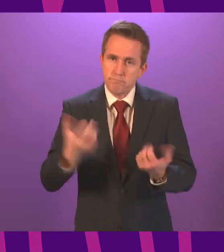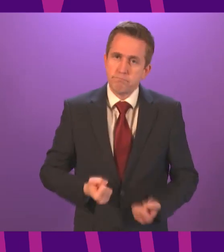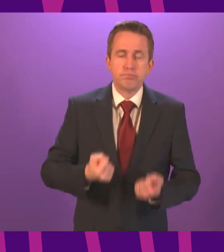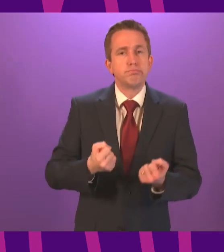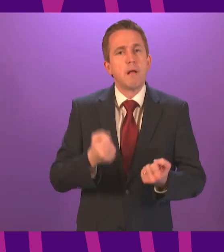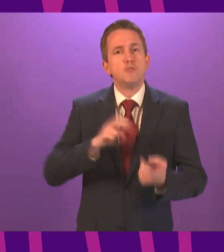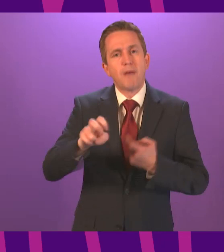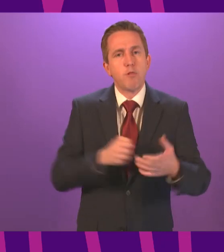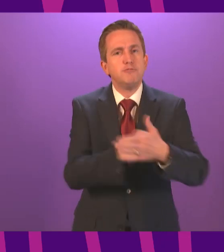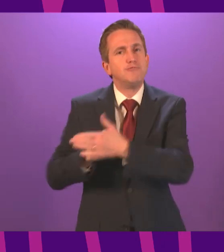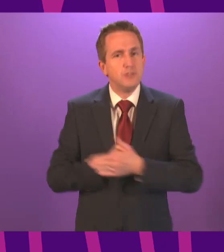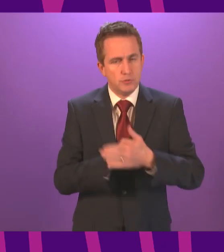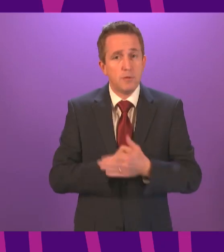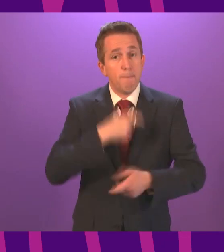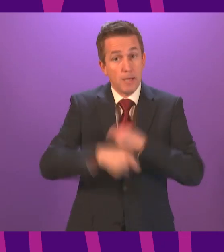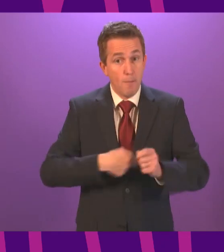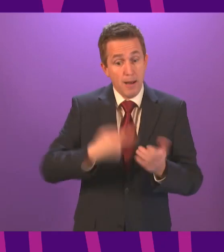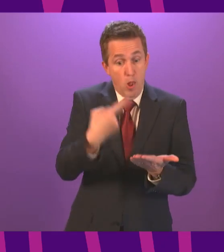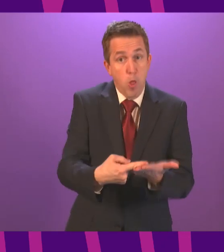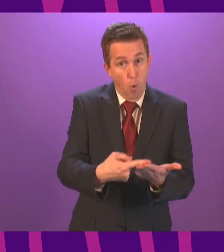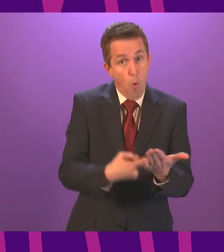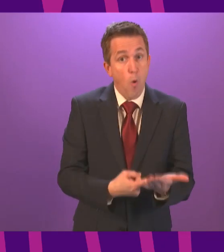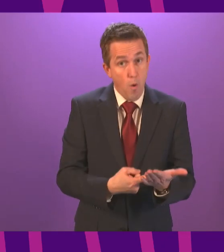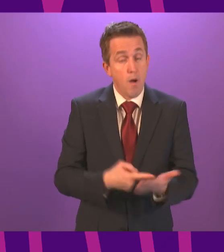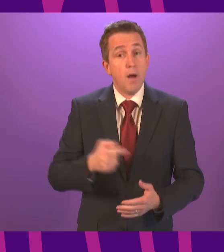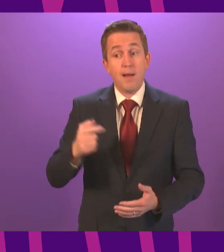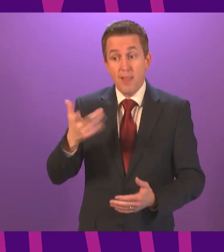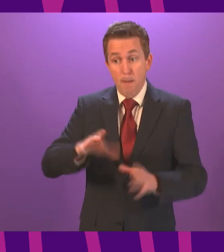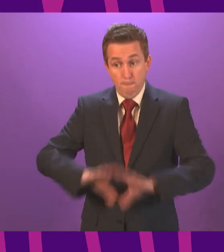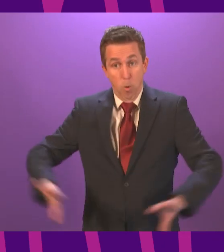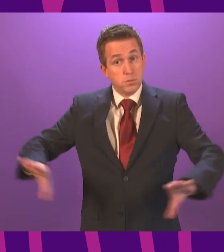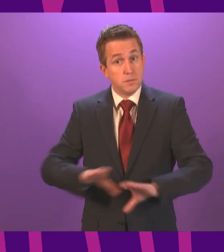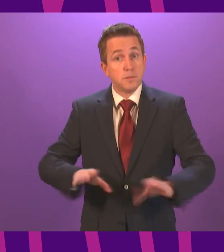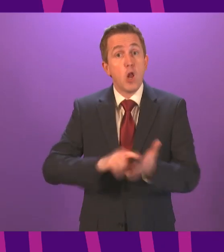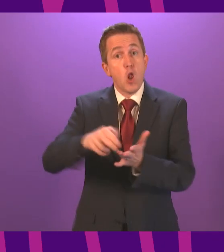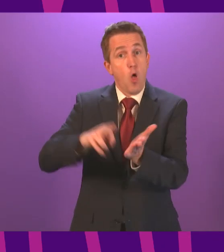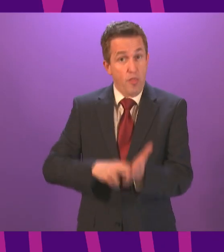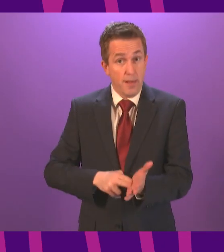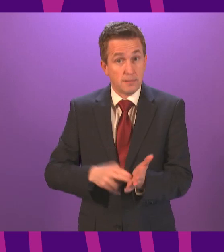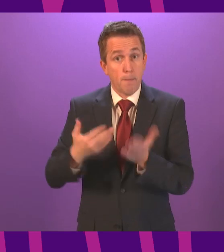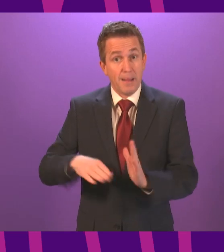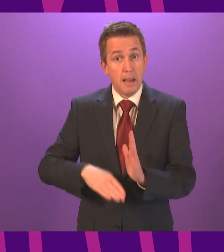my constituency, which covers the Borders and Midlothian, is now at level 2, thanks to the efforts of the folks there.